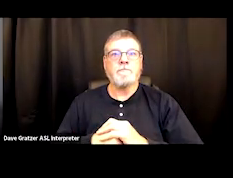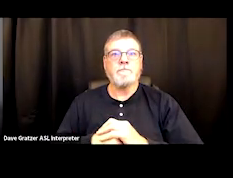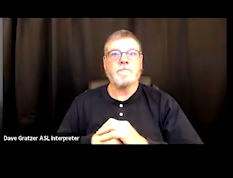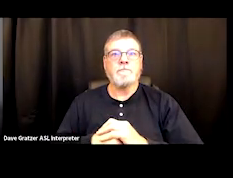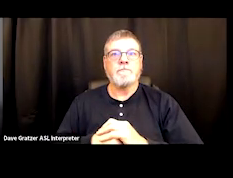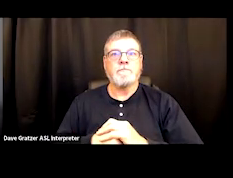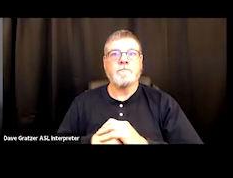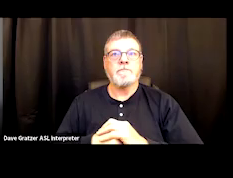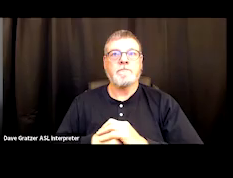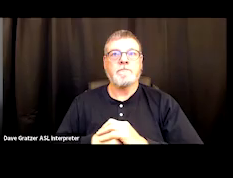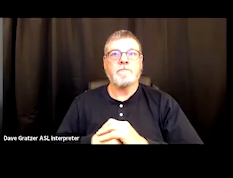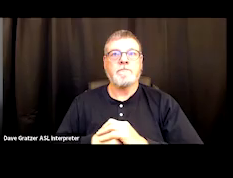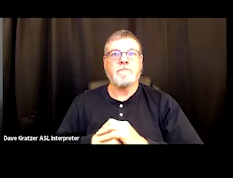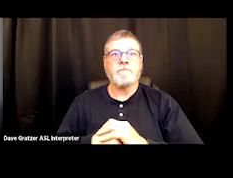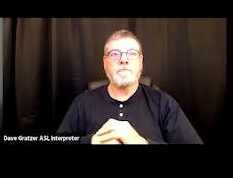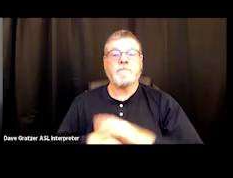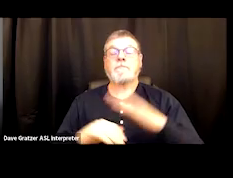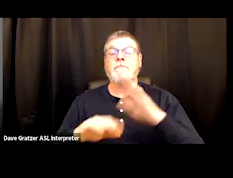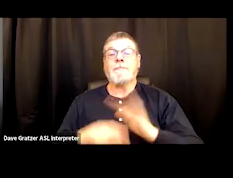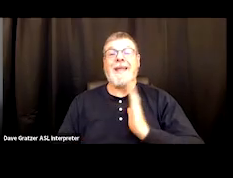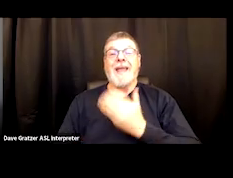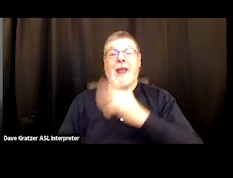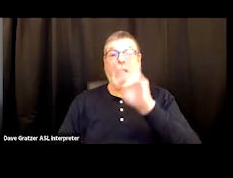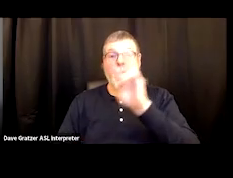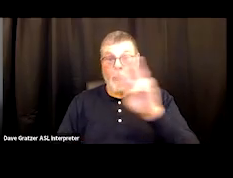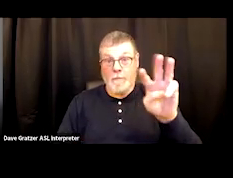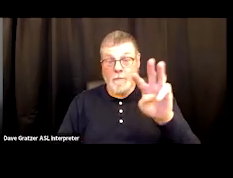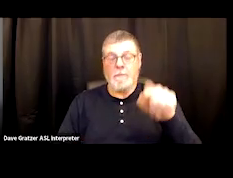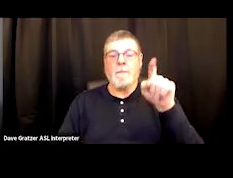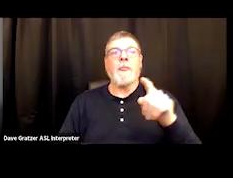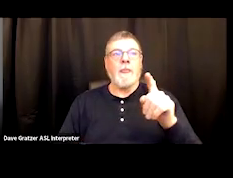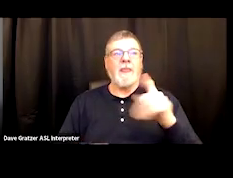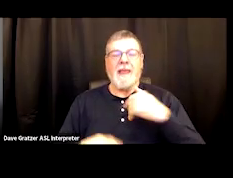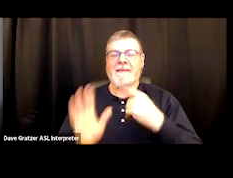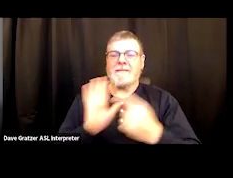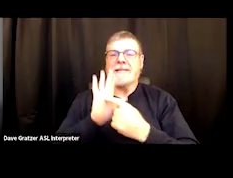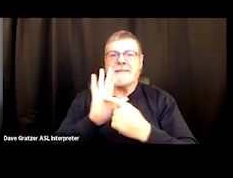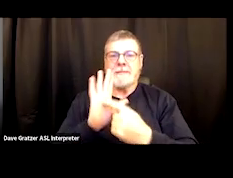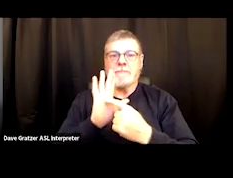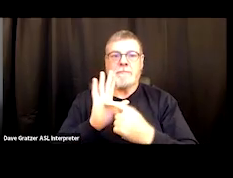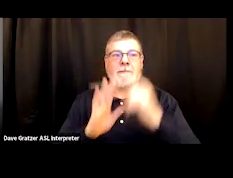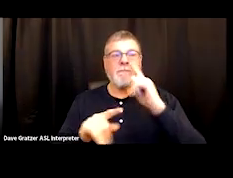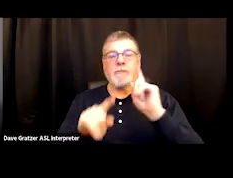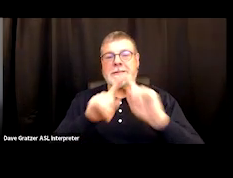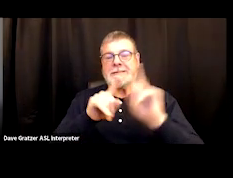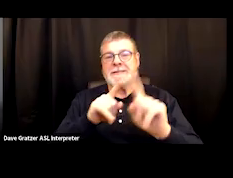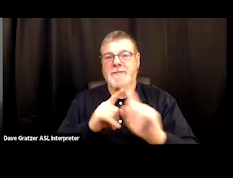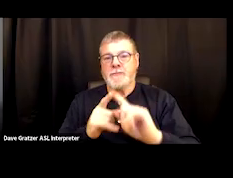So on our website we have some sample medical summer reports for different mental health diagnoses.